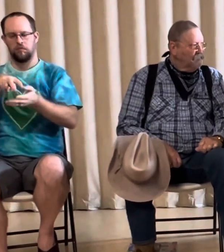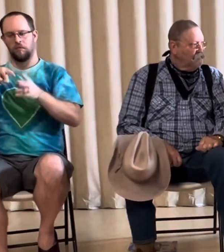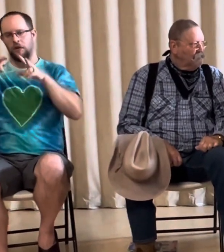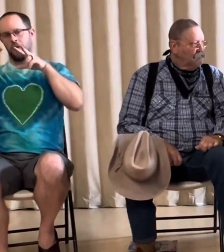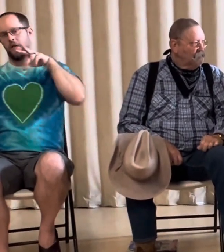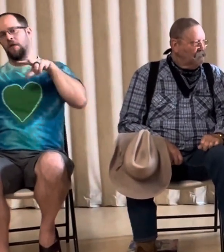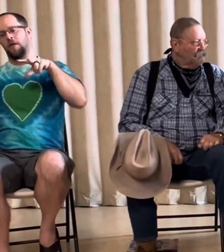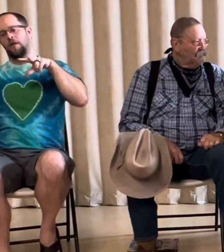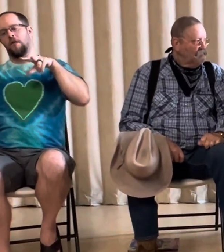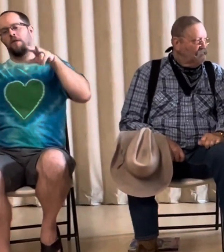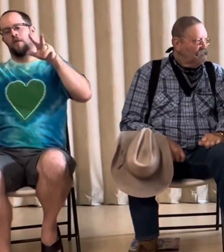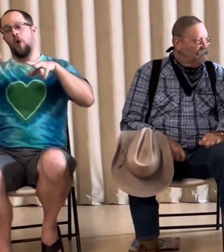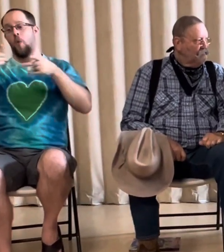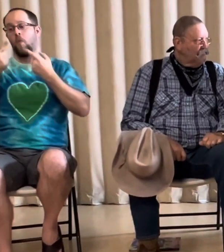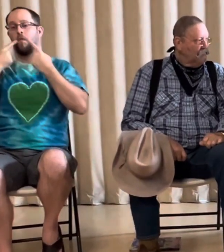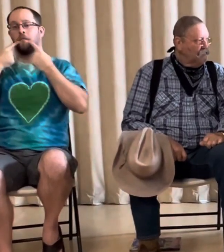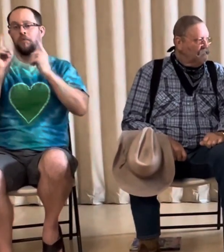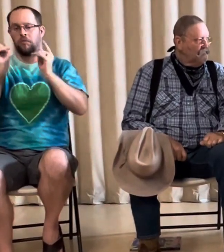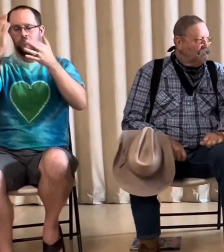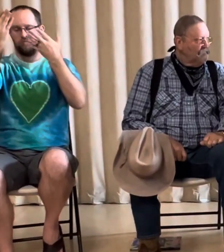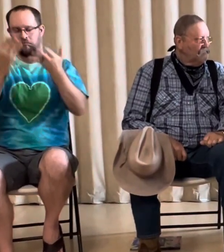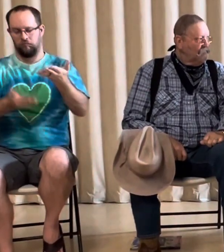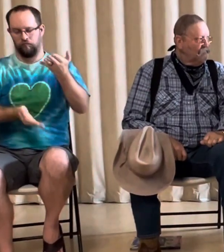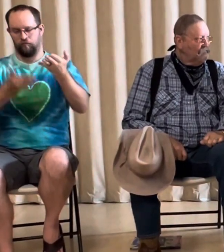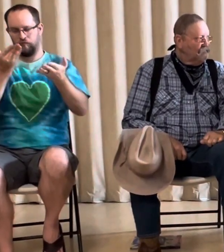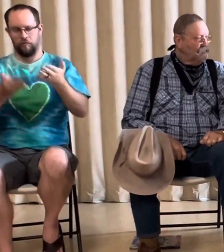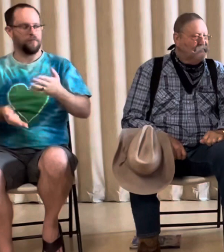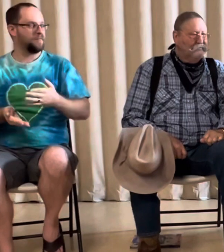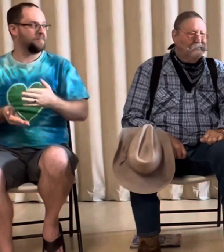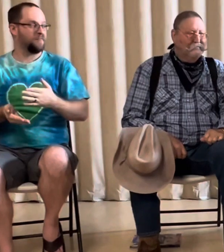look at our handiwork. And now they're high-fiving after all their hard work.